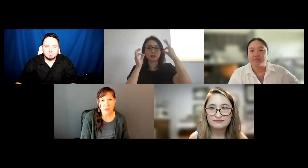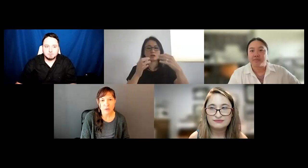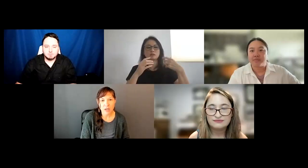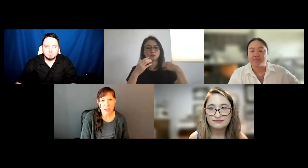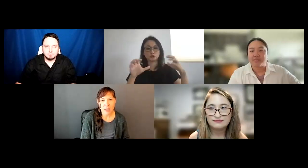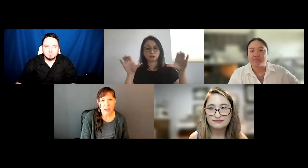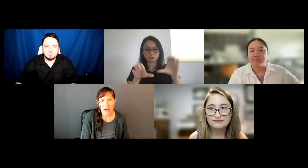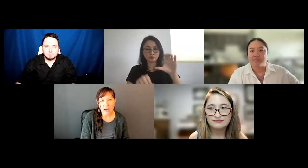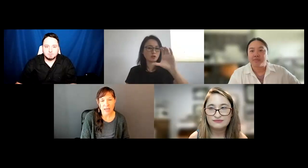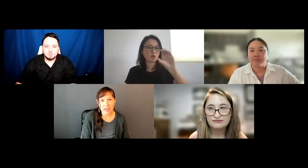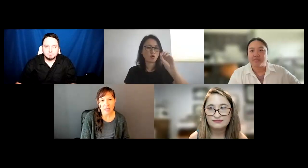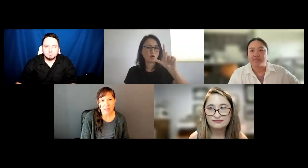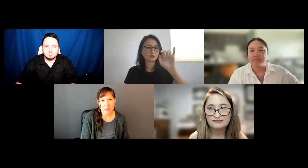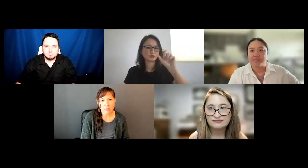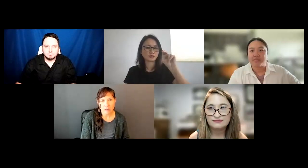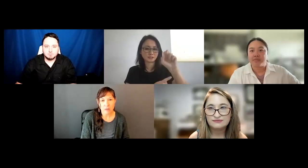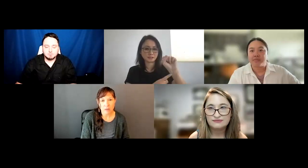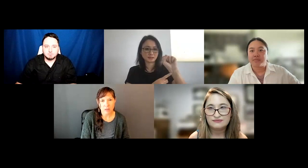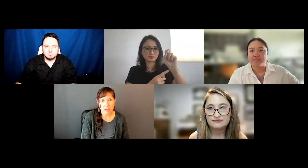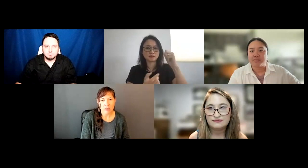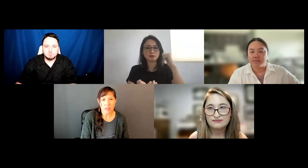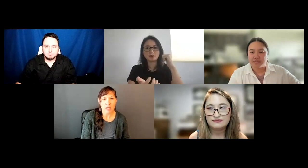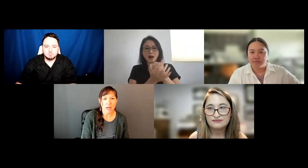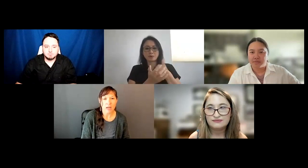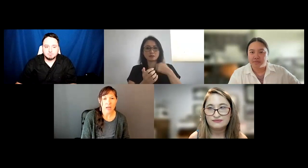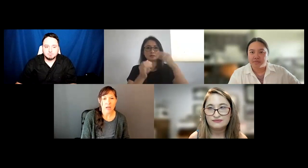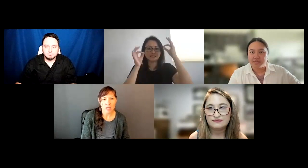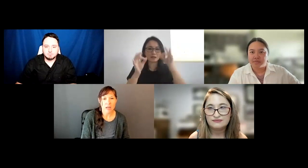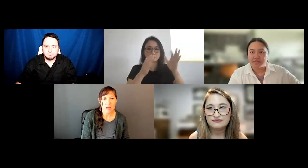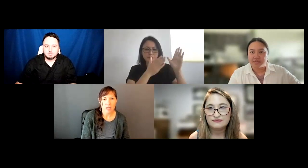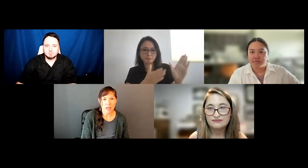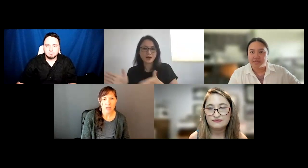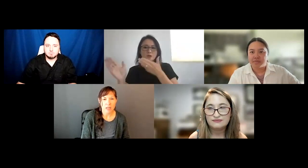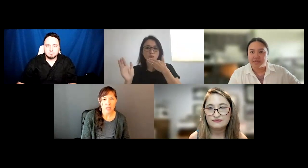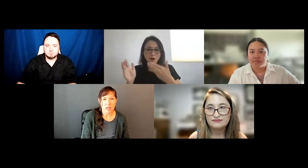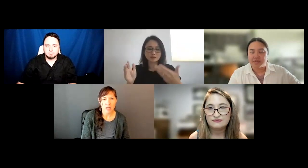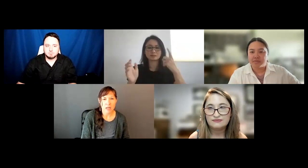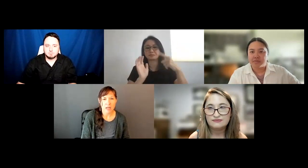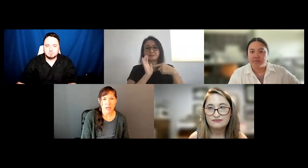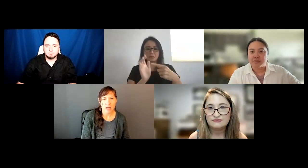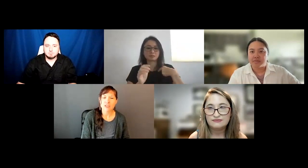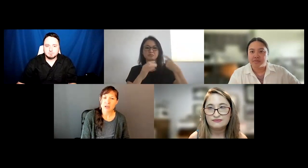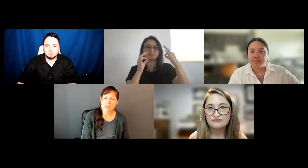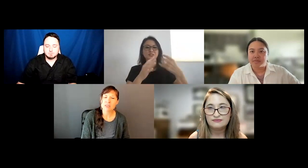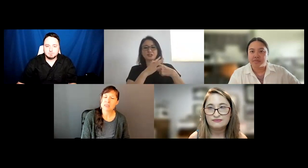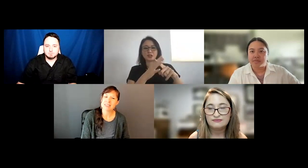We definitely wanted to talk about doing collections based on locations to help us plan well.